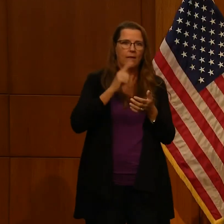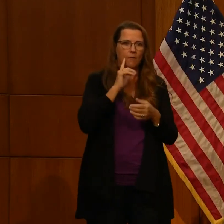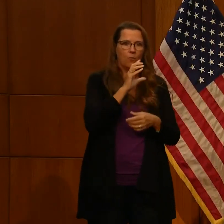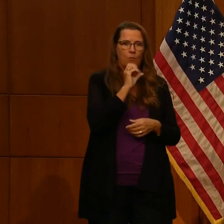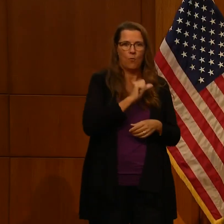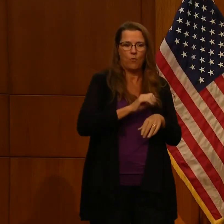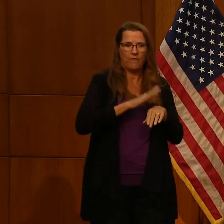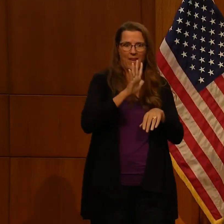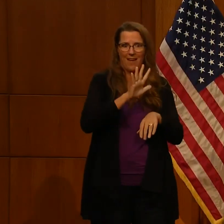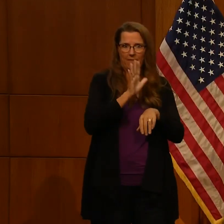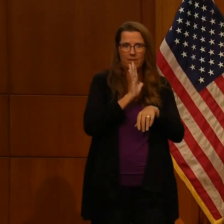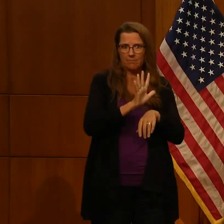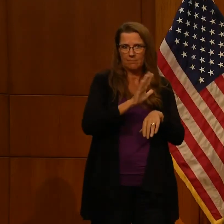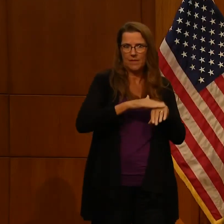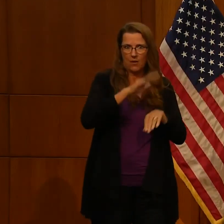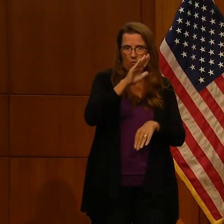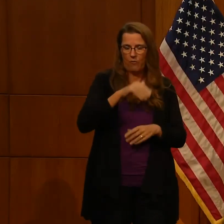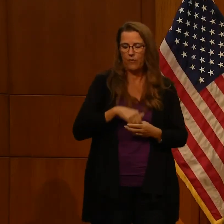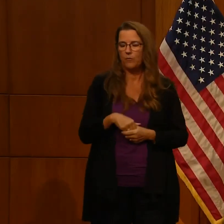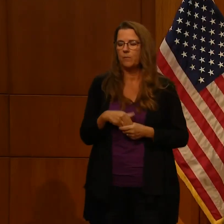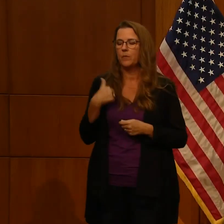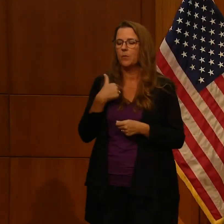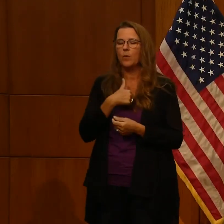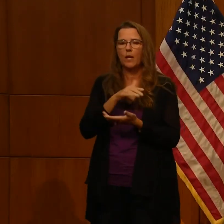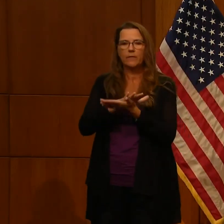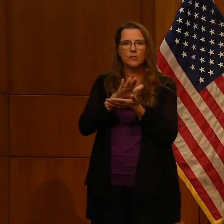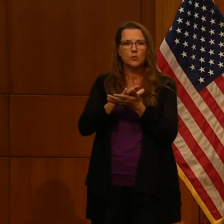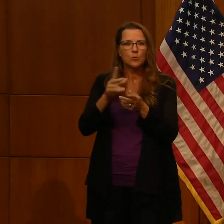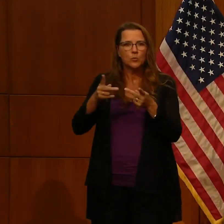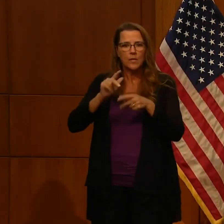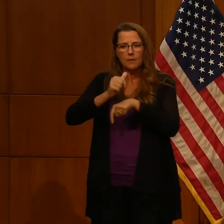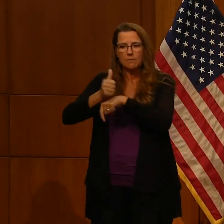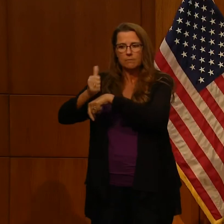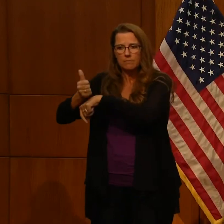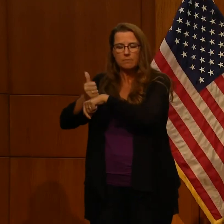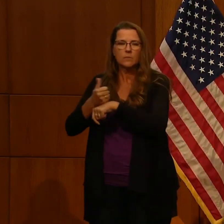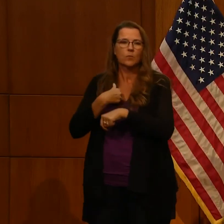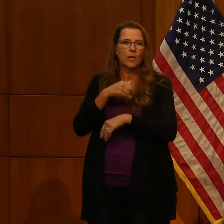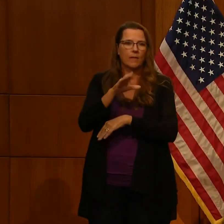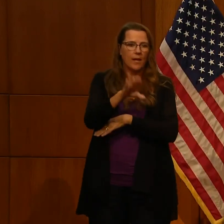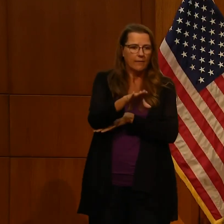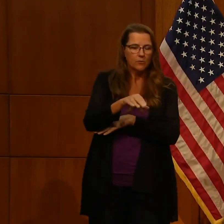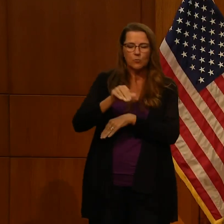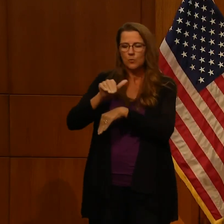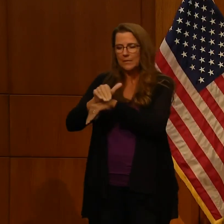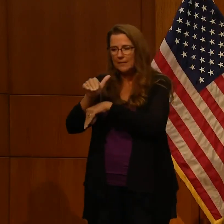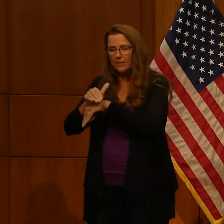THAT AGAIN FOR OUR FIVE YEARS AND OLDER. WE WORK AT EACH OF OUR SCHOOL SITES, AND WE HAVE